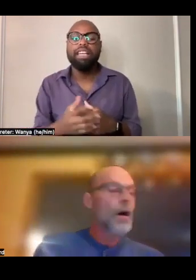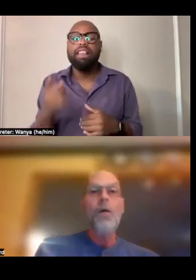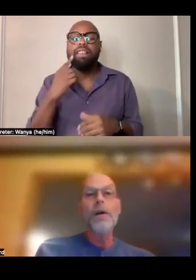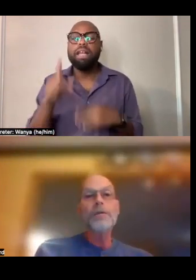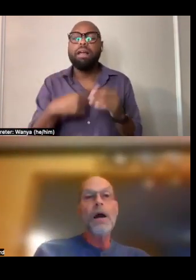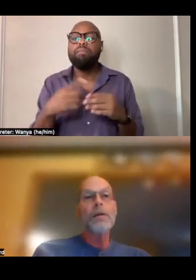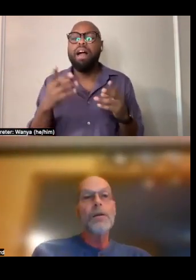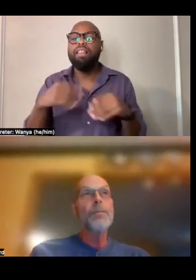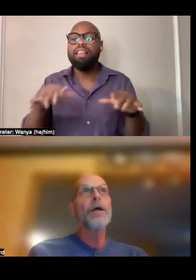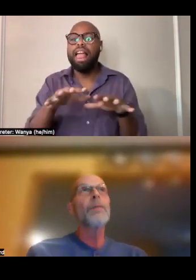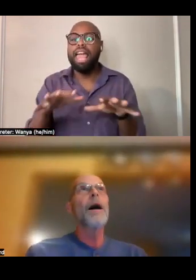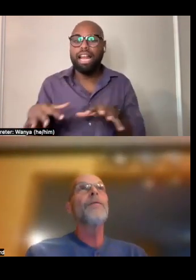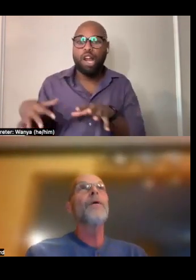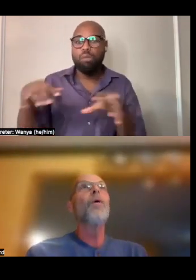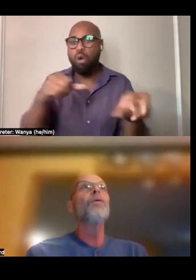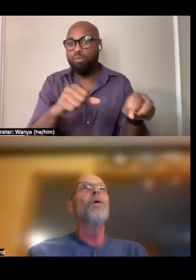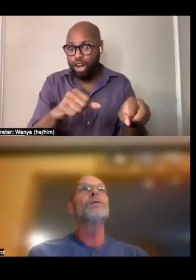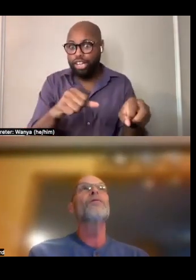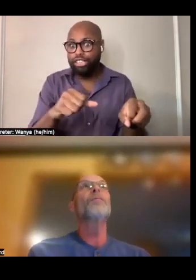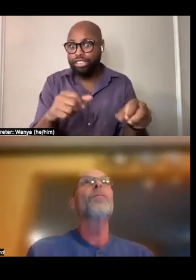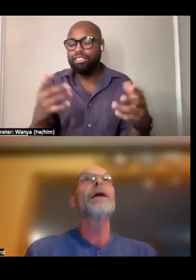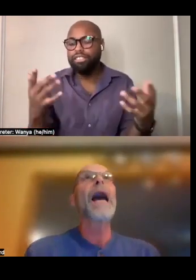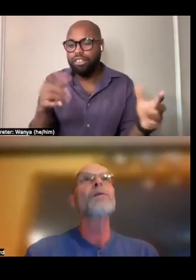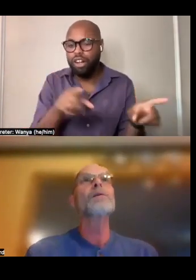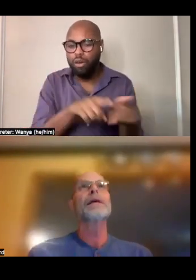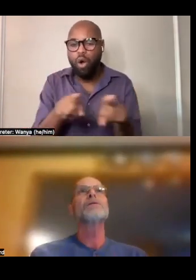I want to talk a little bit about the whole notion of public housing and